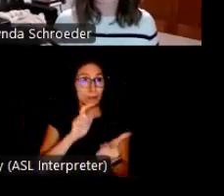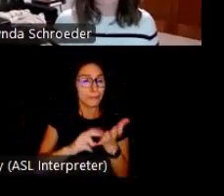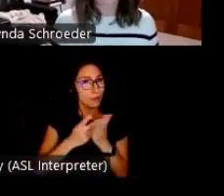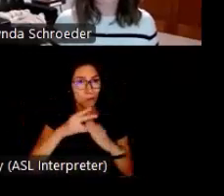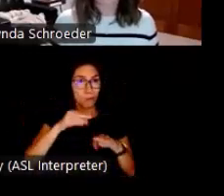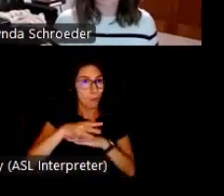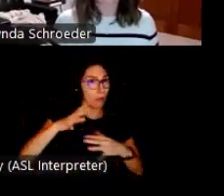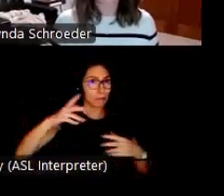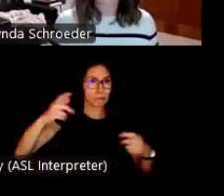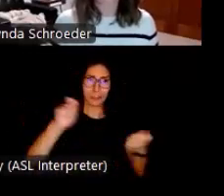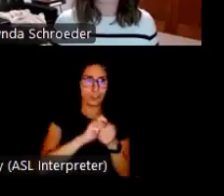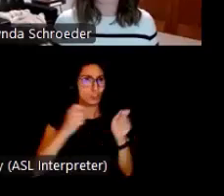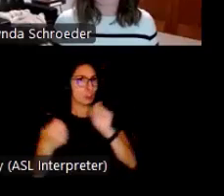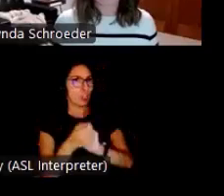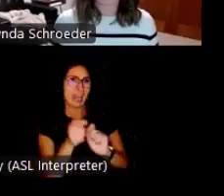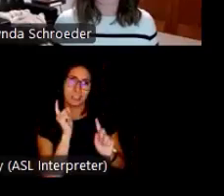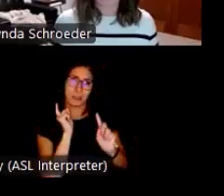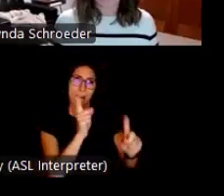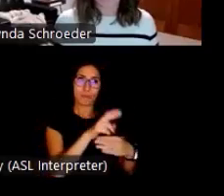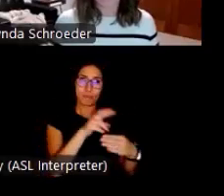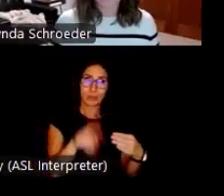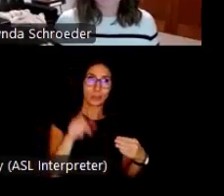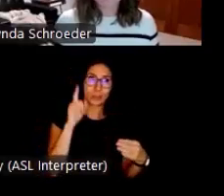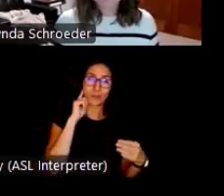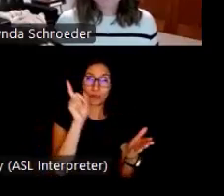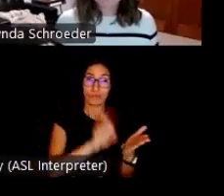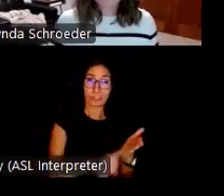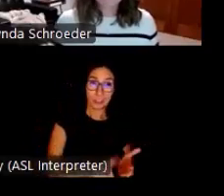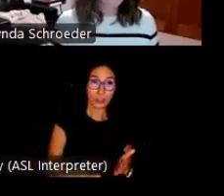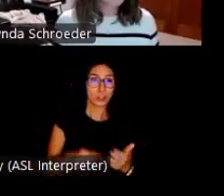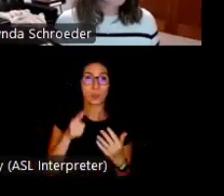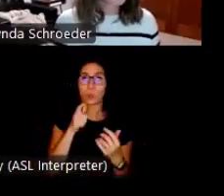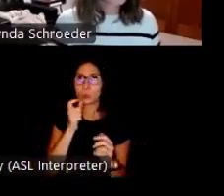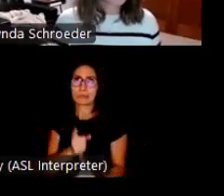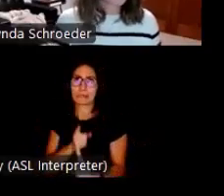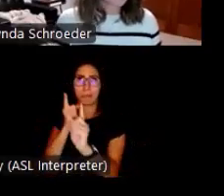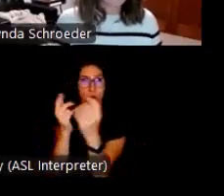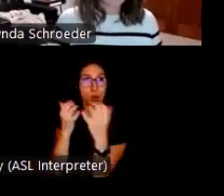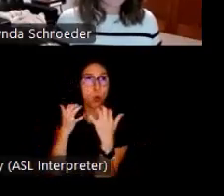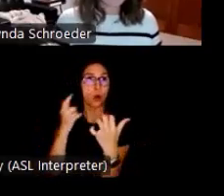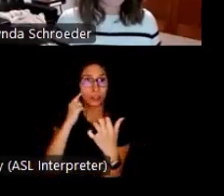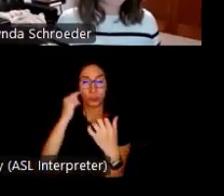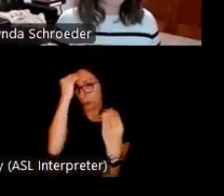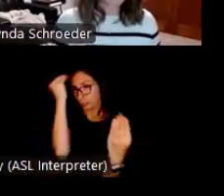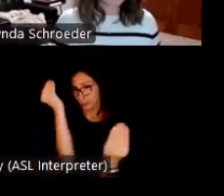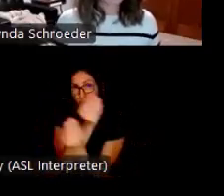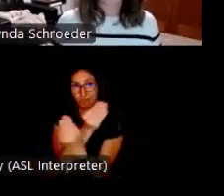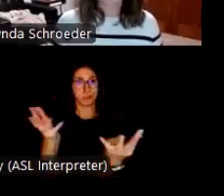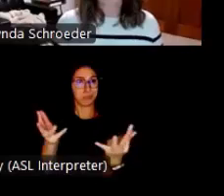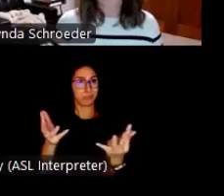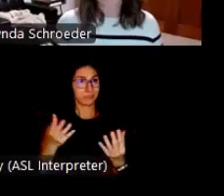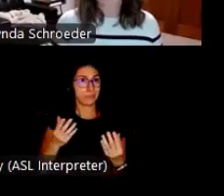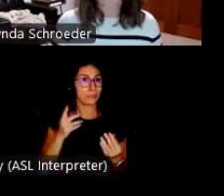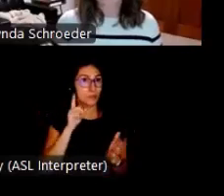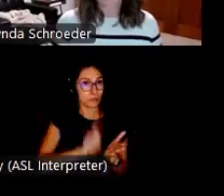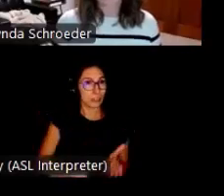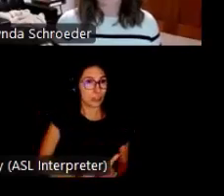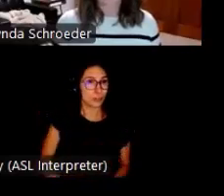trying to reach when you disseminate your work. And again, I've been working in rural spaces for nearly 15 years.